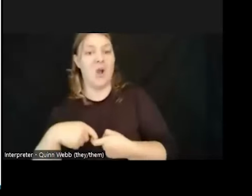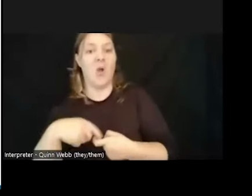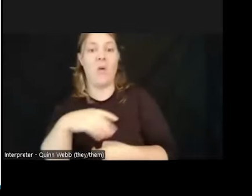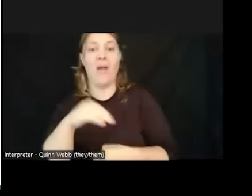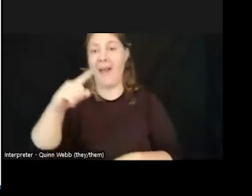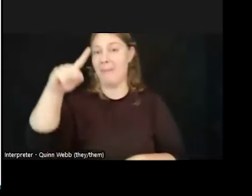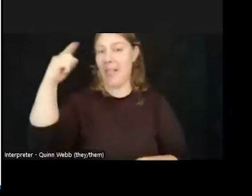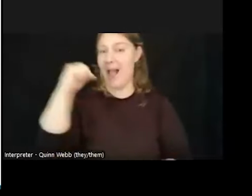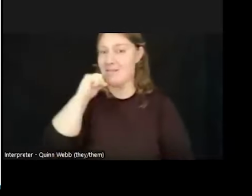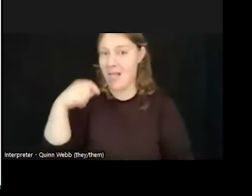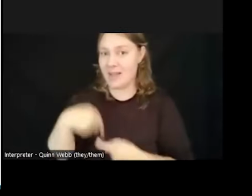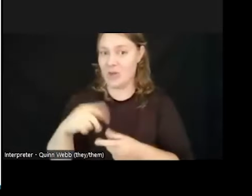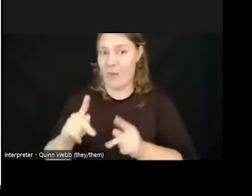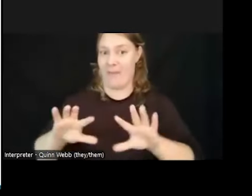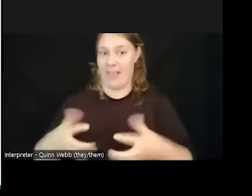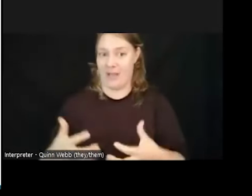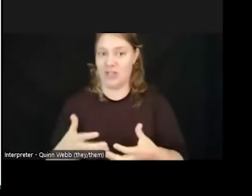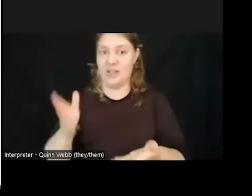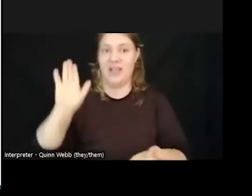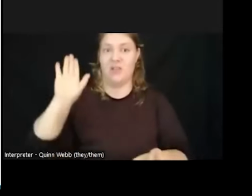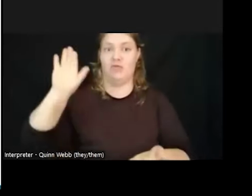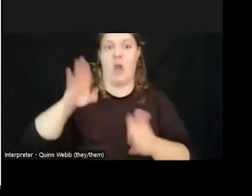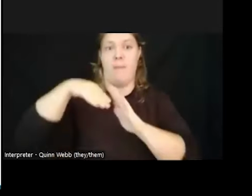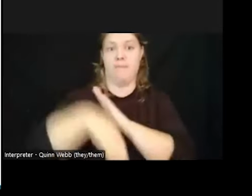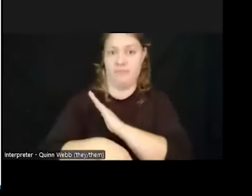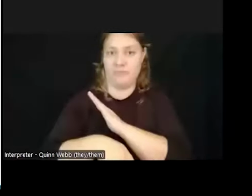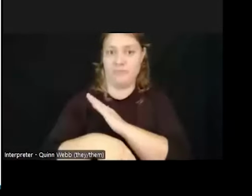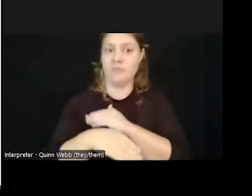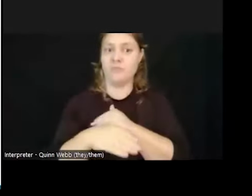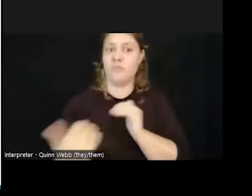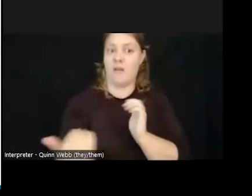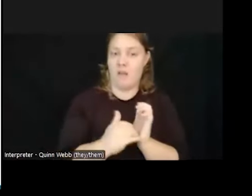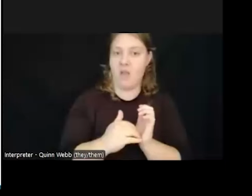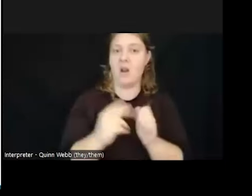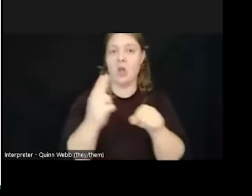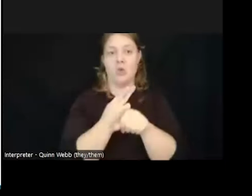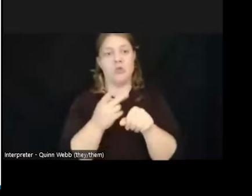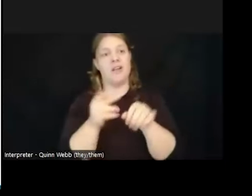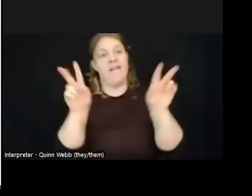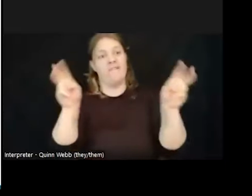at the drop in life expectancy once again you know I always use the phrase and it's cliche